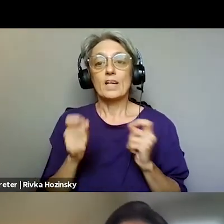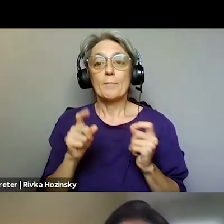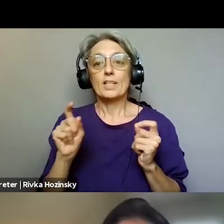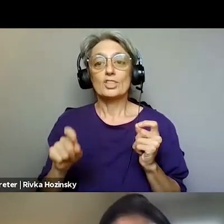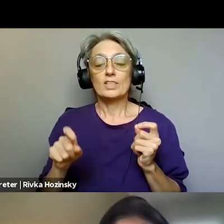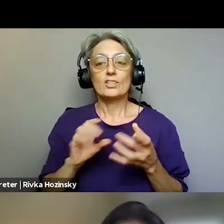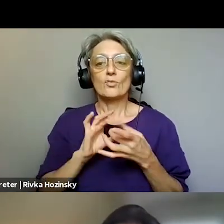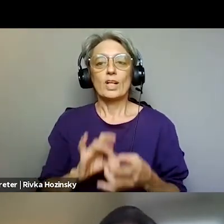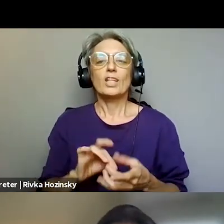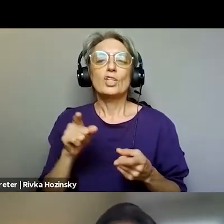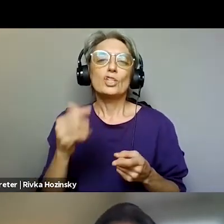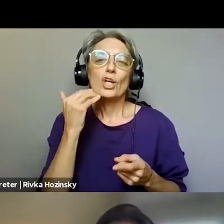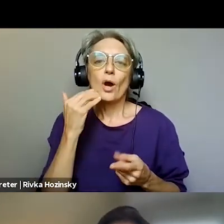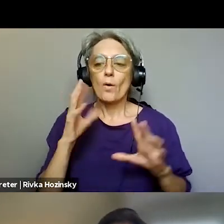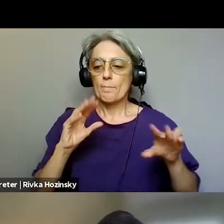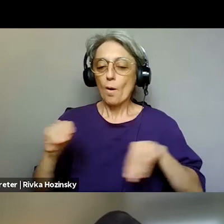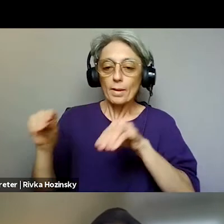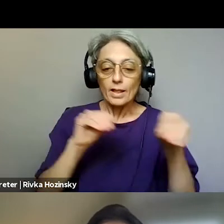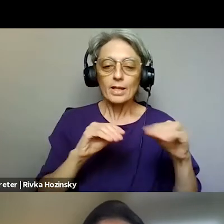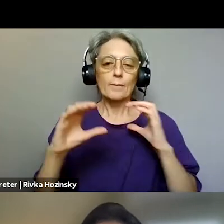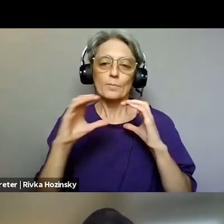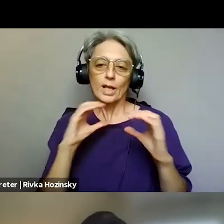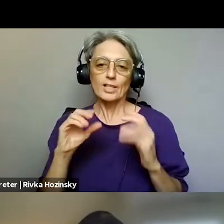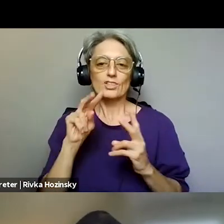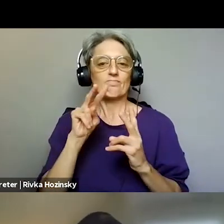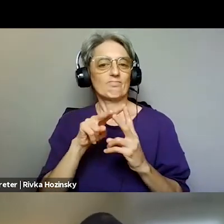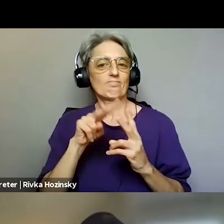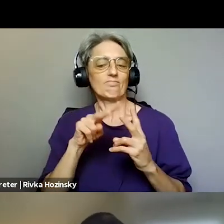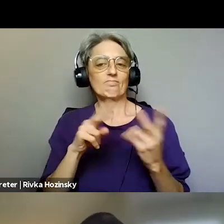you know mobility and communication needs that will be different across different disability